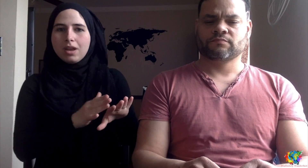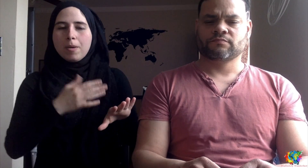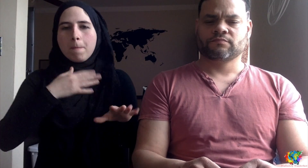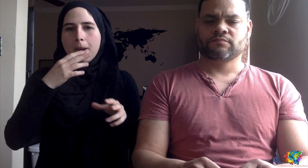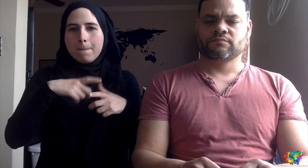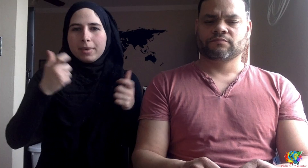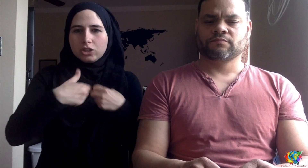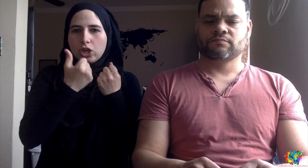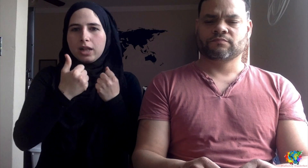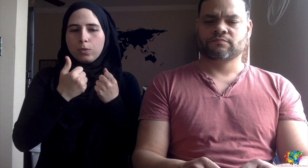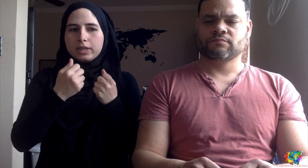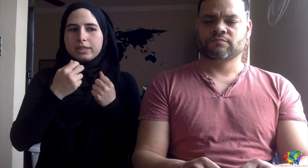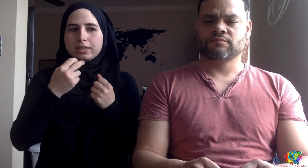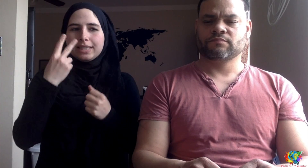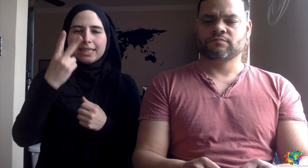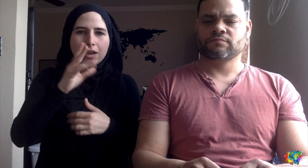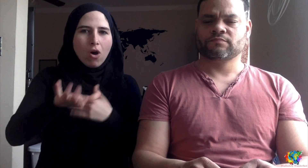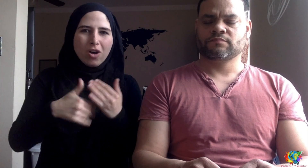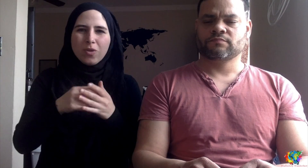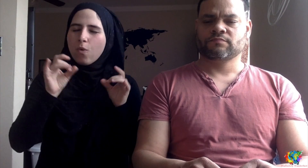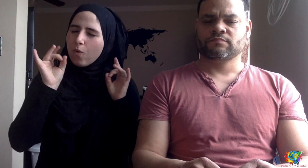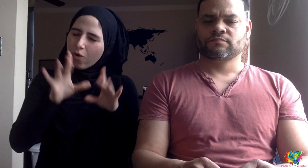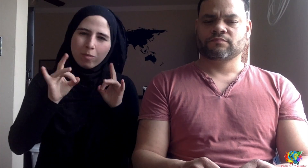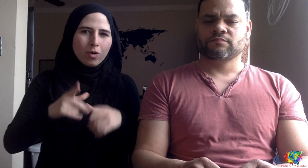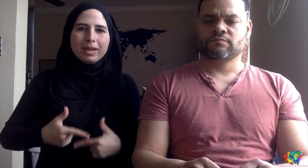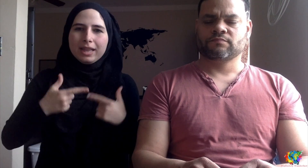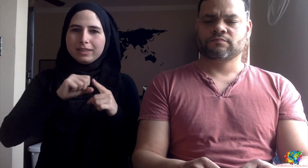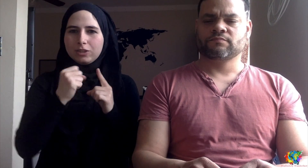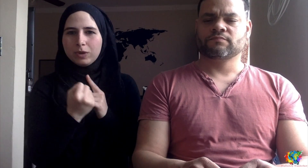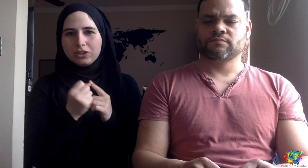Zee: My biggest challenge was seeing all the terrible living situations